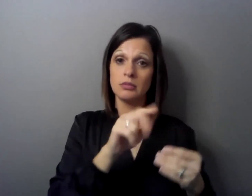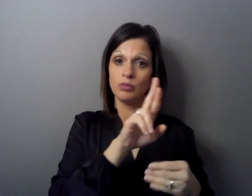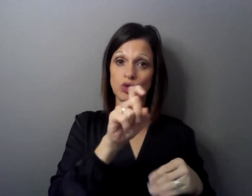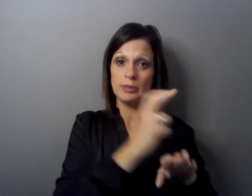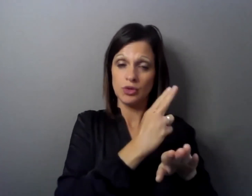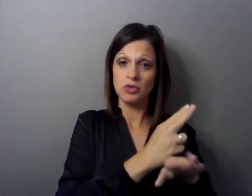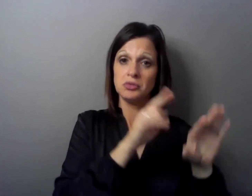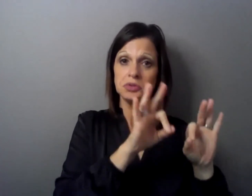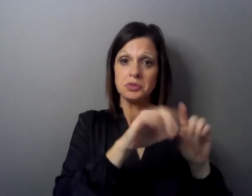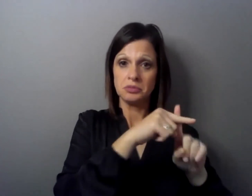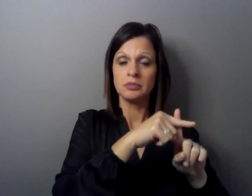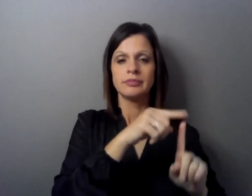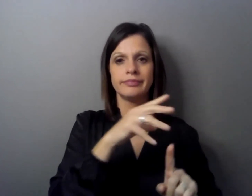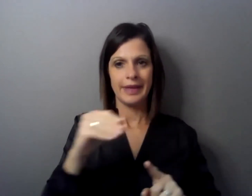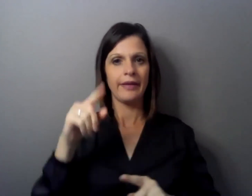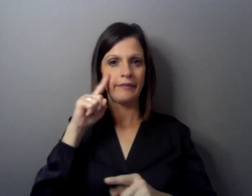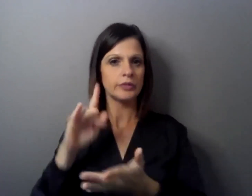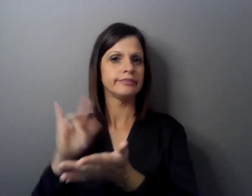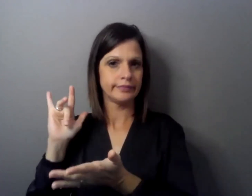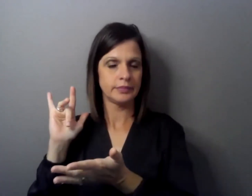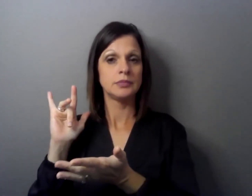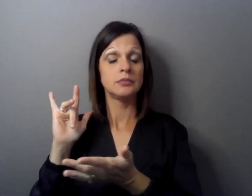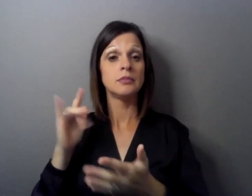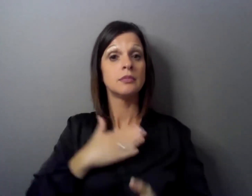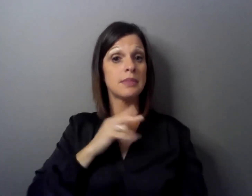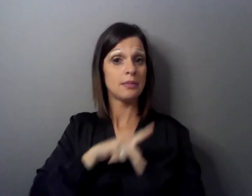My personal opinion on this is that they are great,